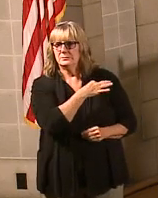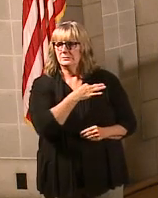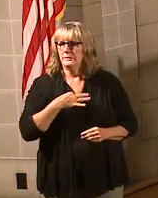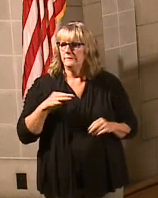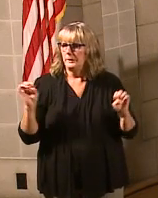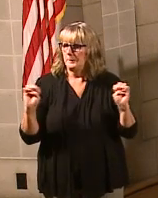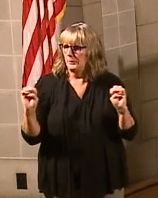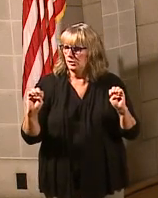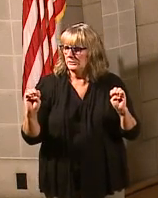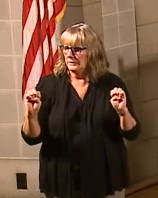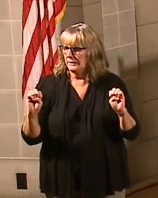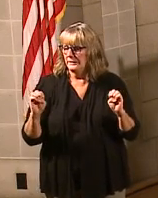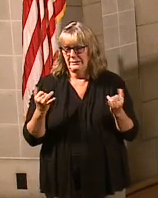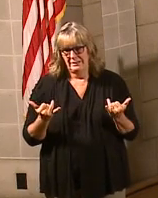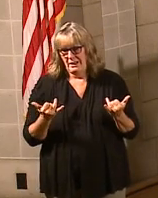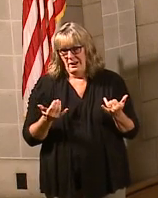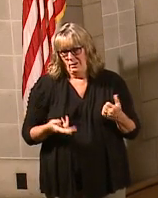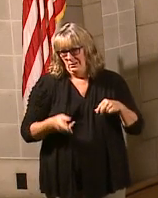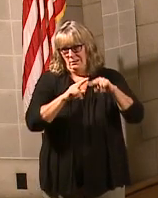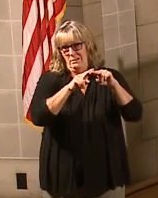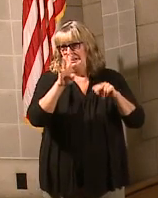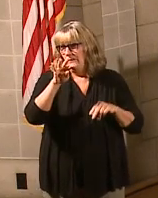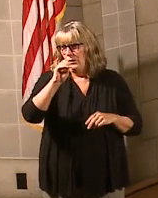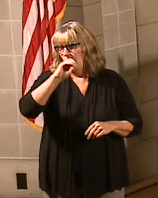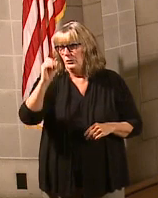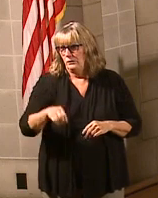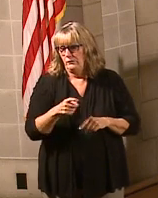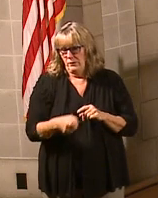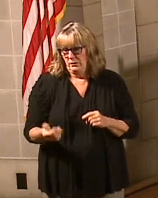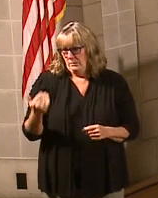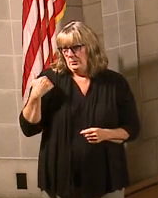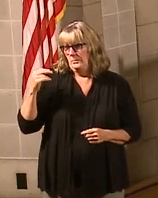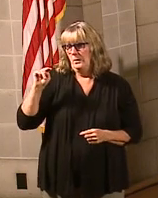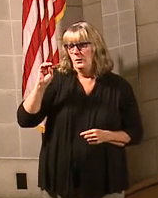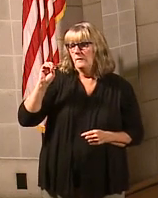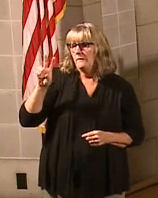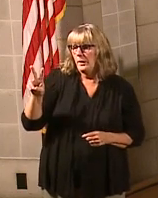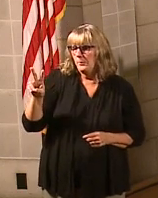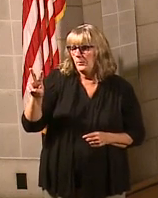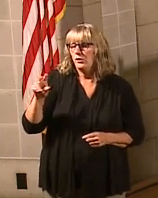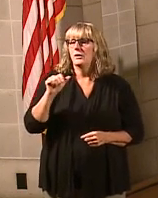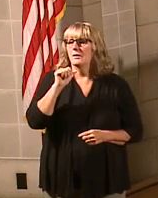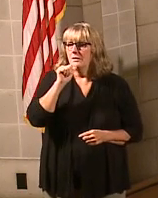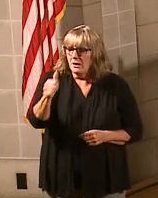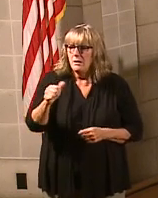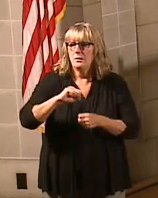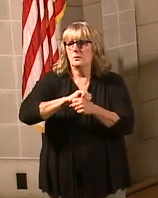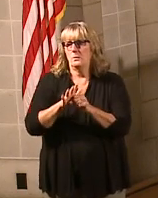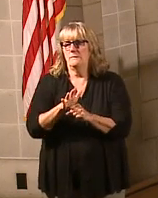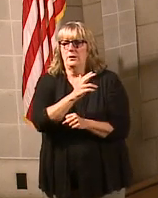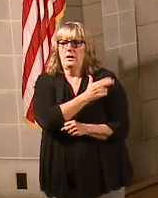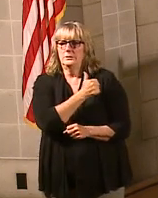DRIVING A LOT OF THIS WITH